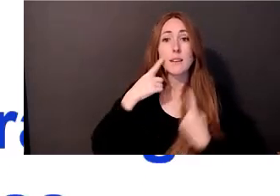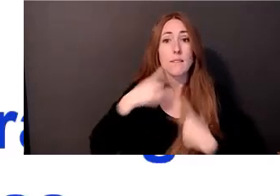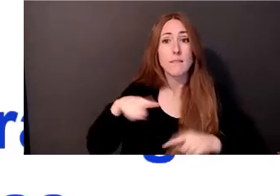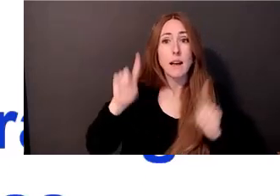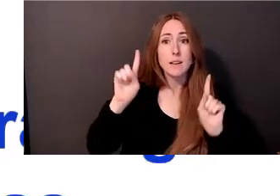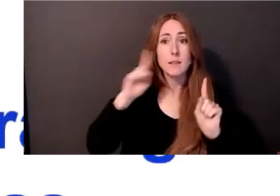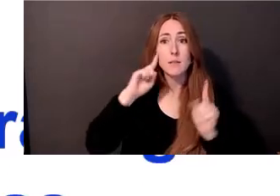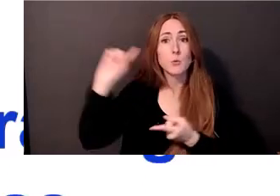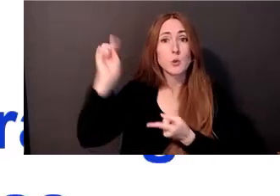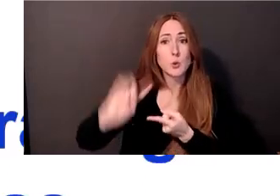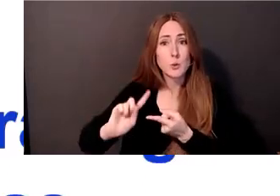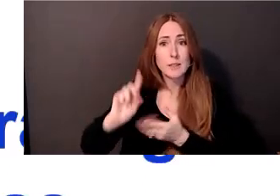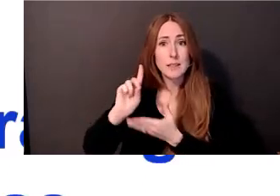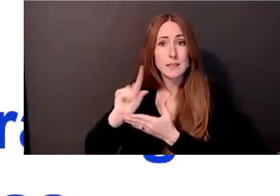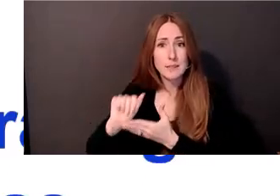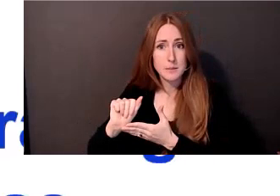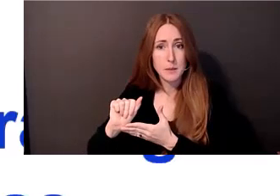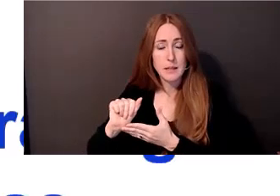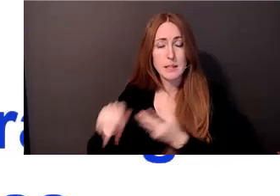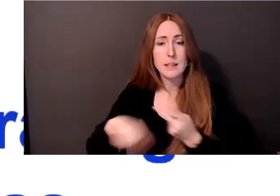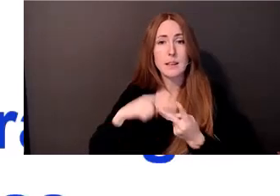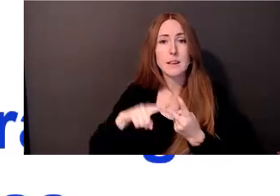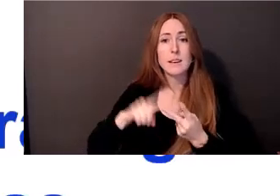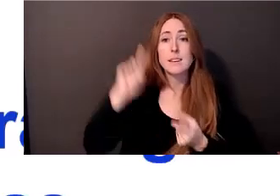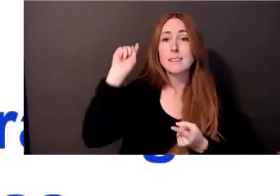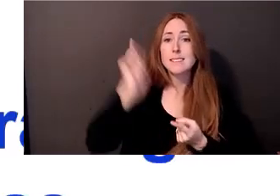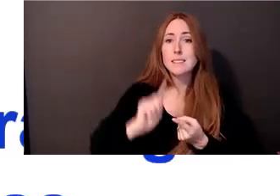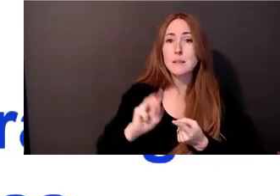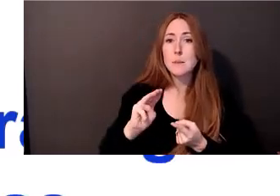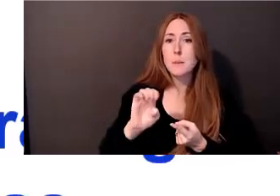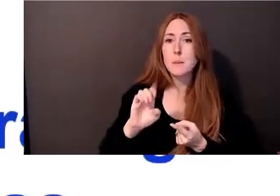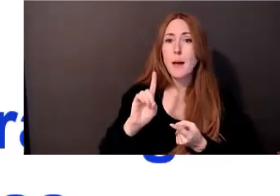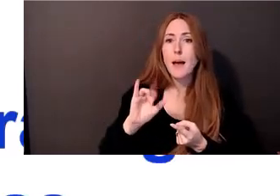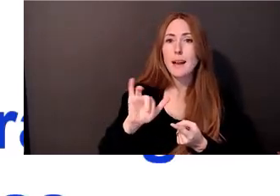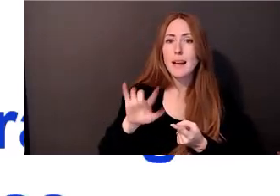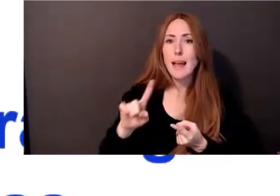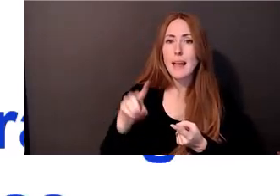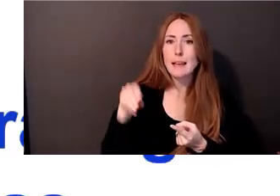decreasing Medicaid spending for low-income older adults,